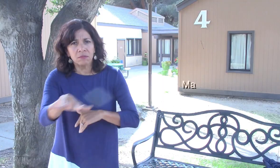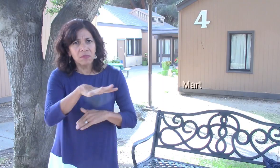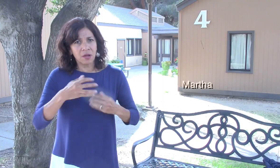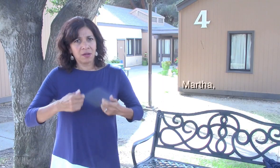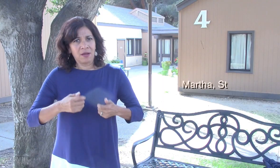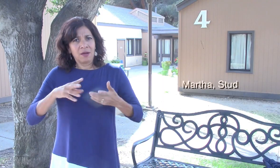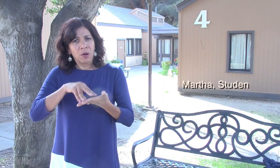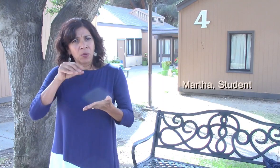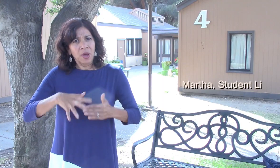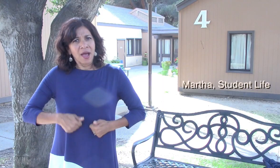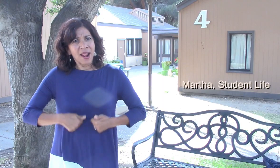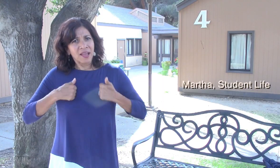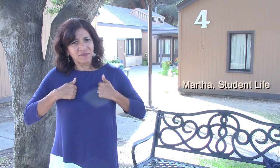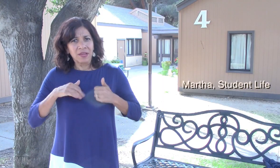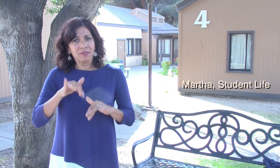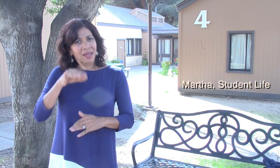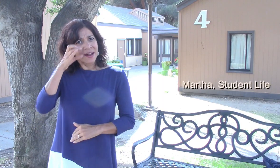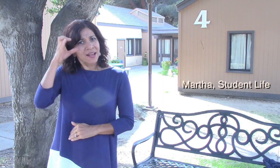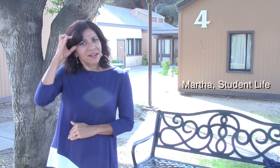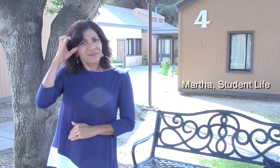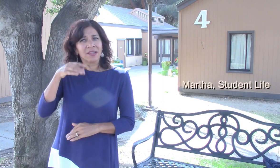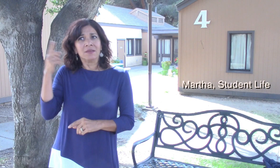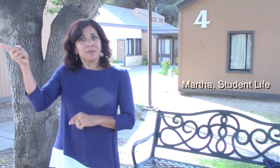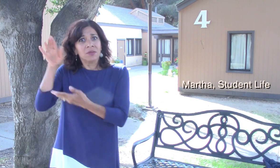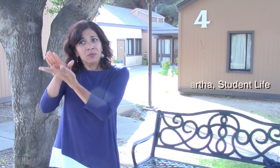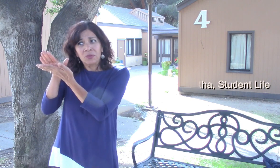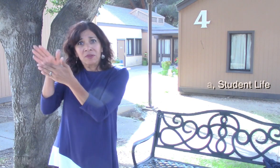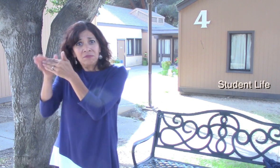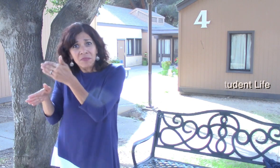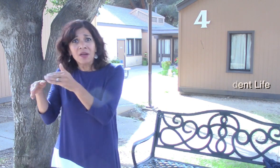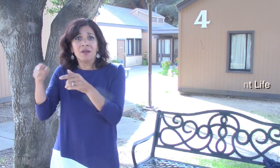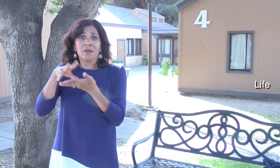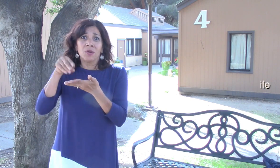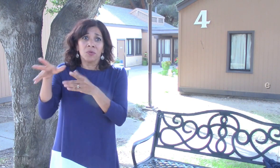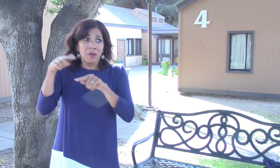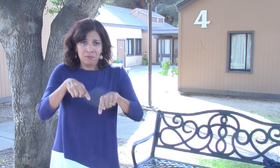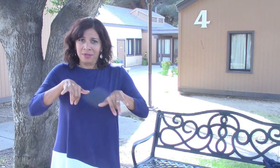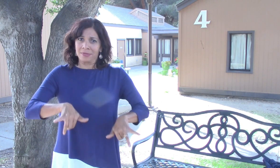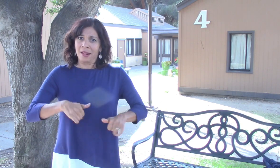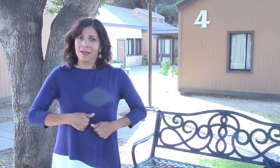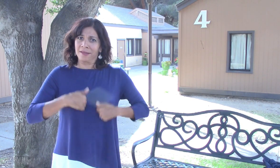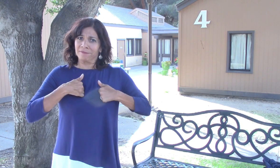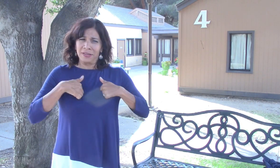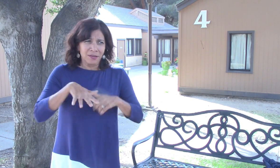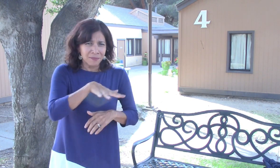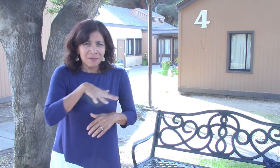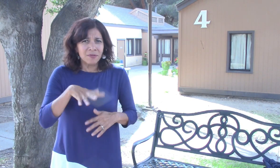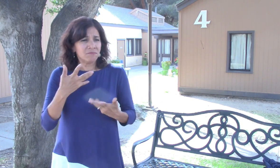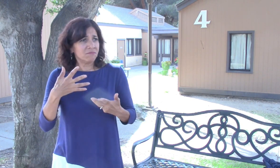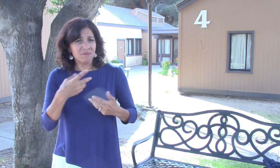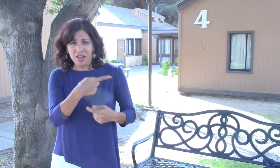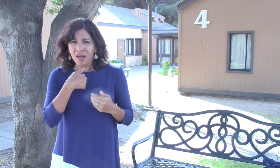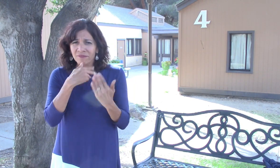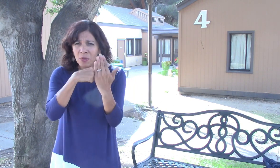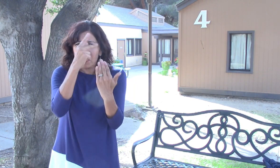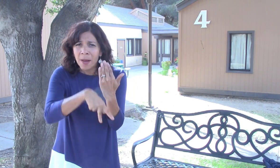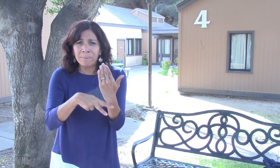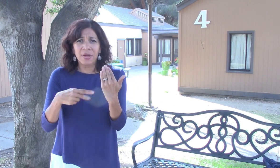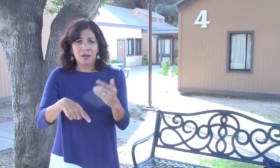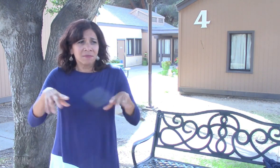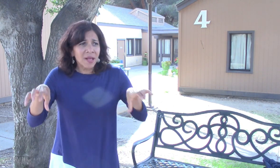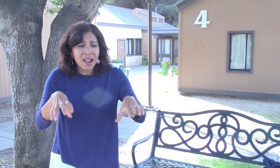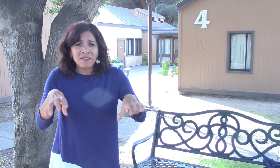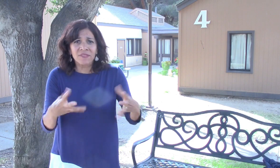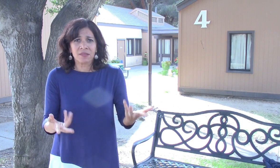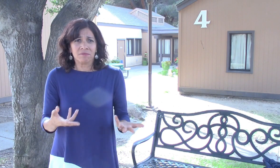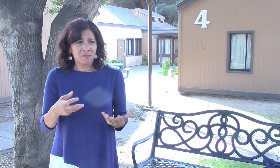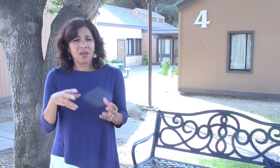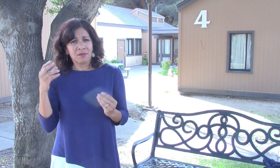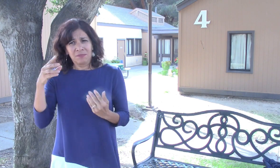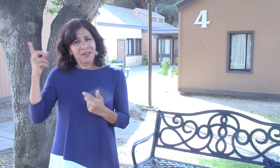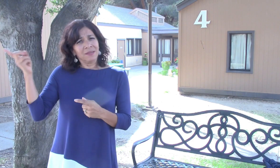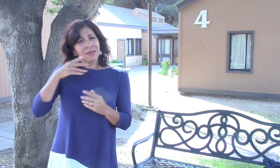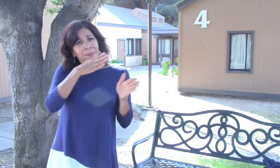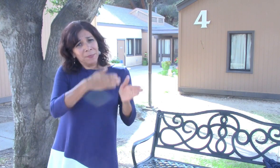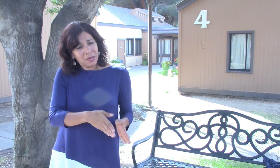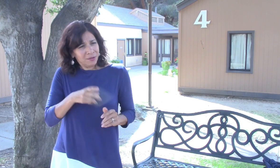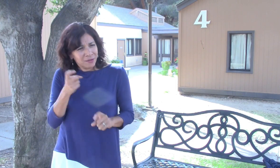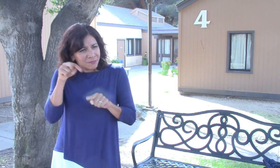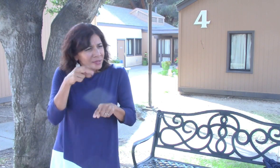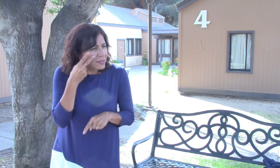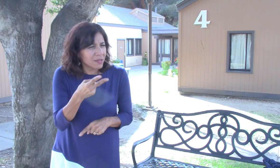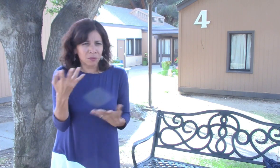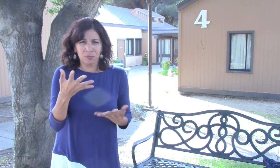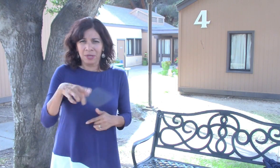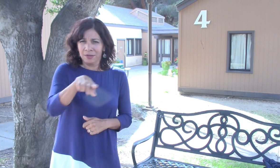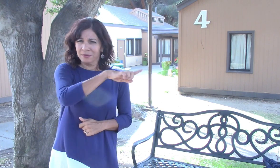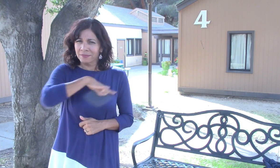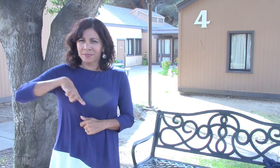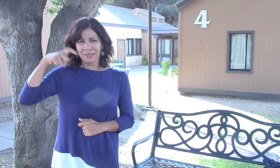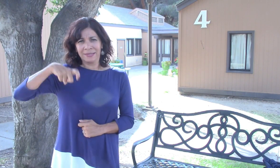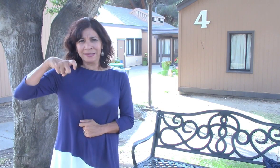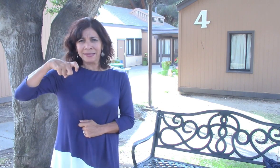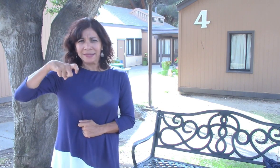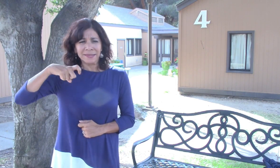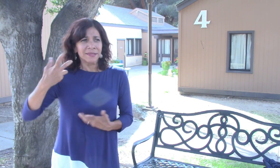Recognizes that we have student life programs and after school activities; acknowledges and understands the needs of the programs.